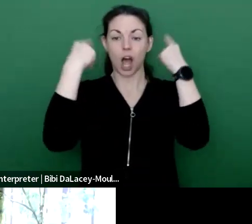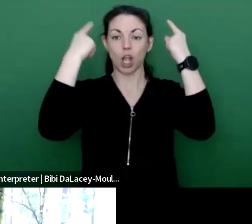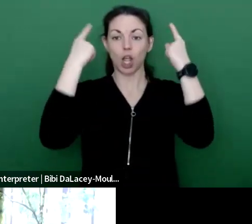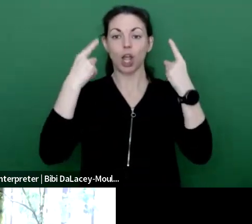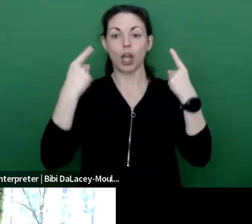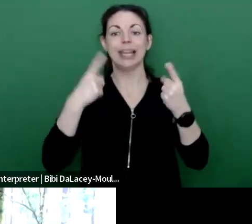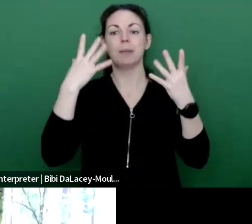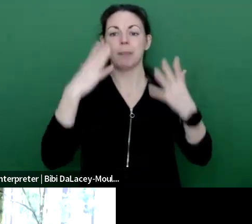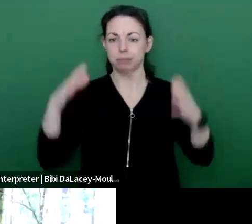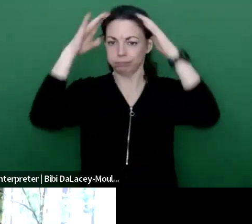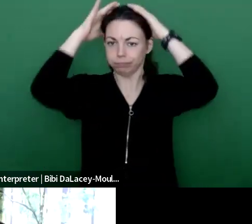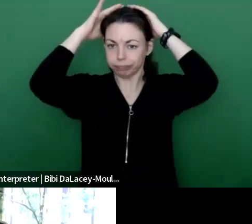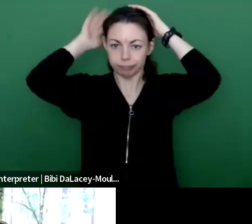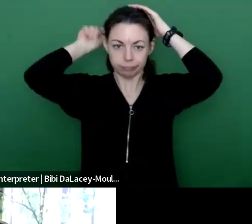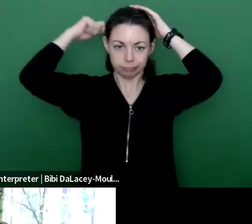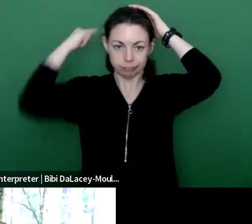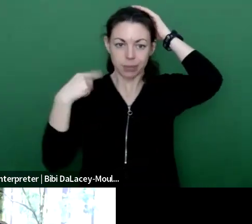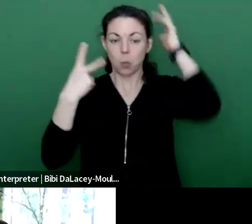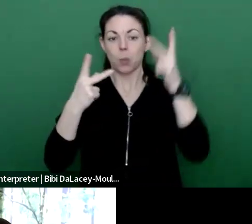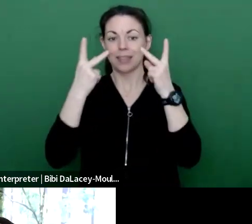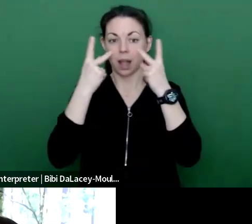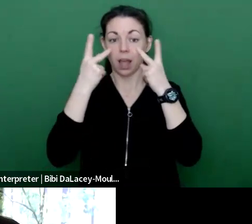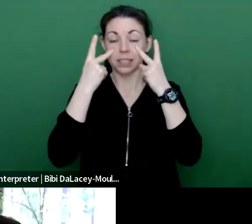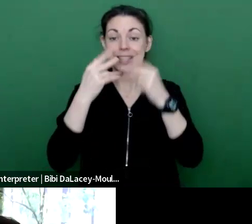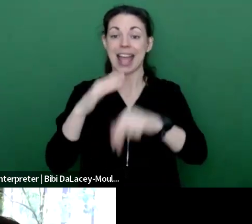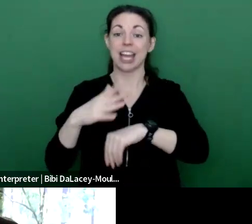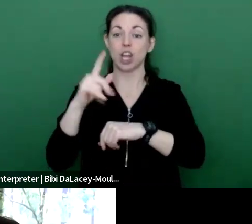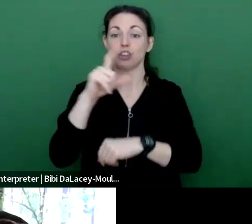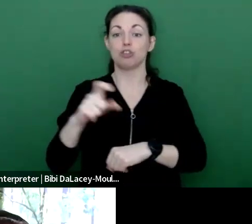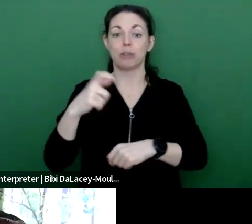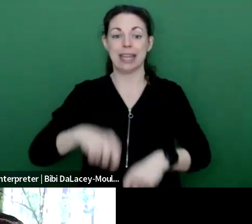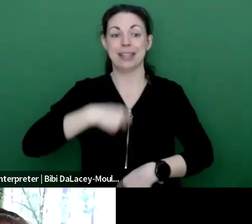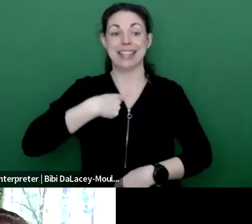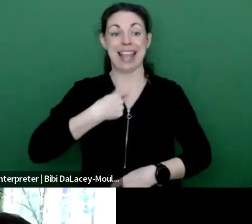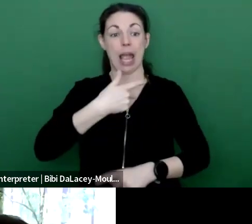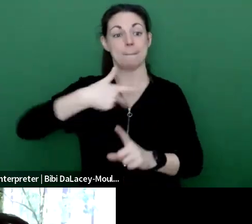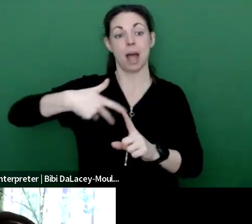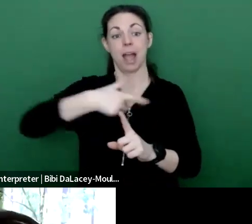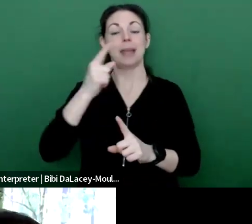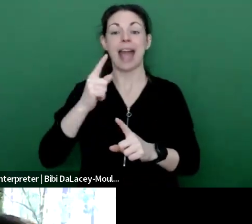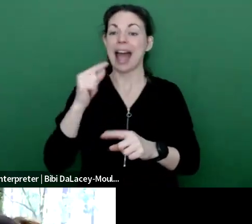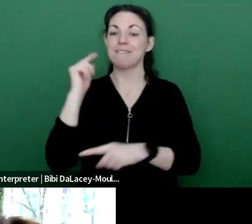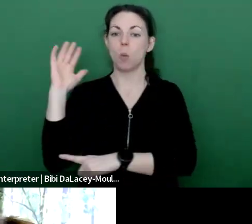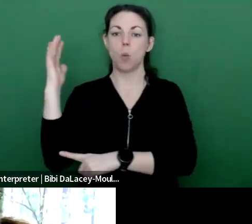wearing glasses and a cream quarter zip. And I have a woodland behind me So I always like to have a a backdrop of trees,